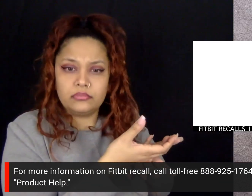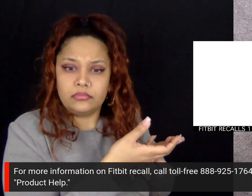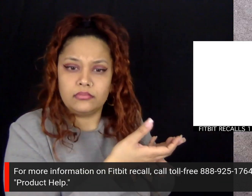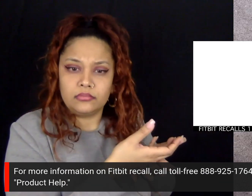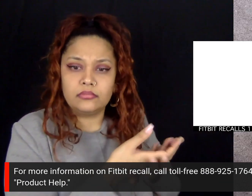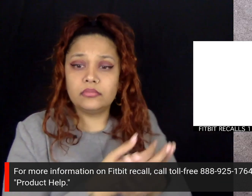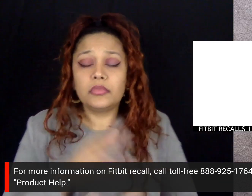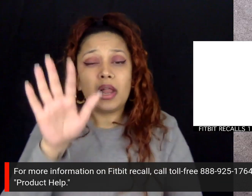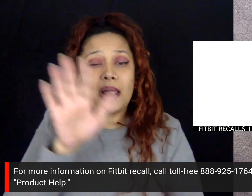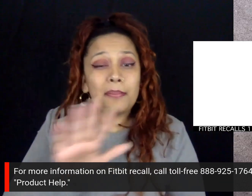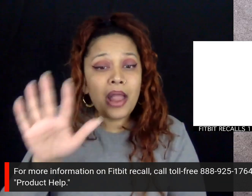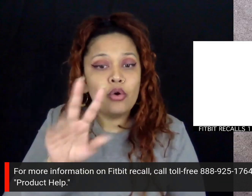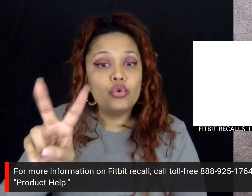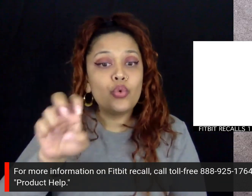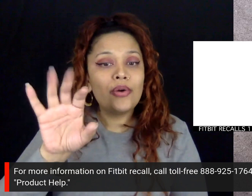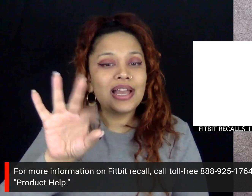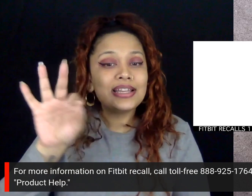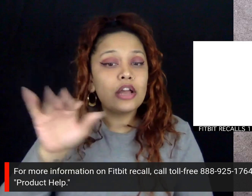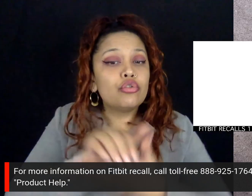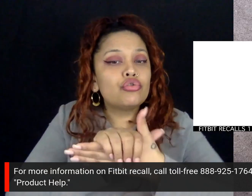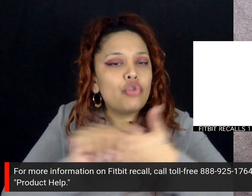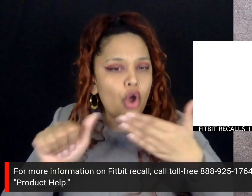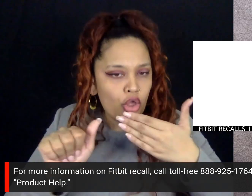and receive a $299 refund